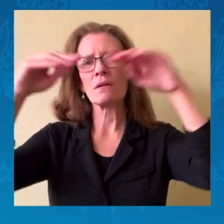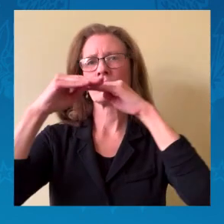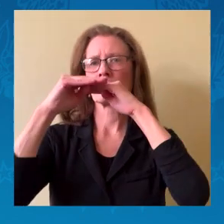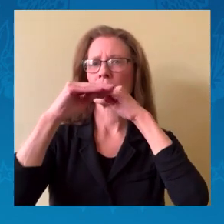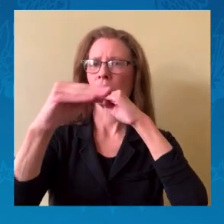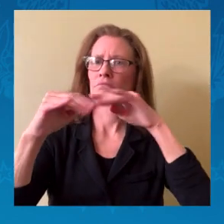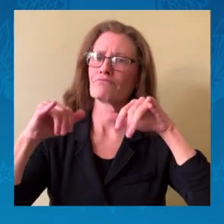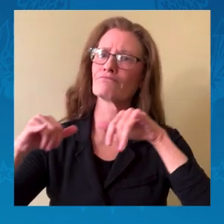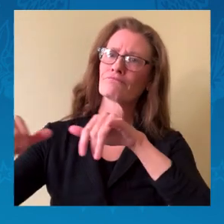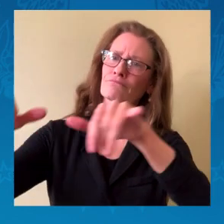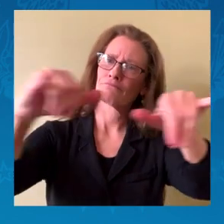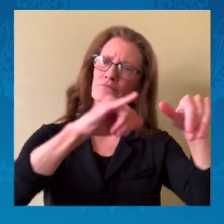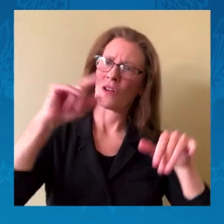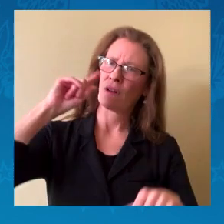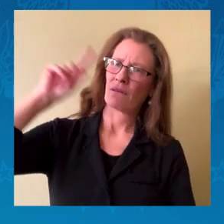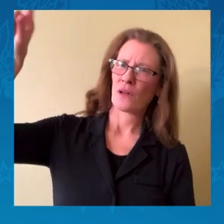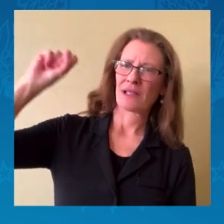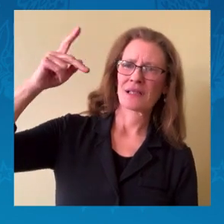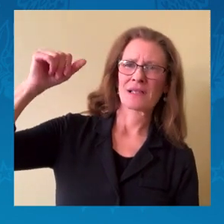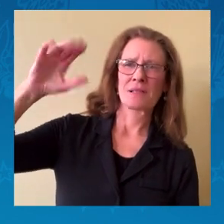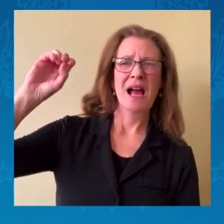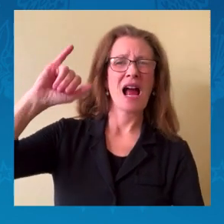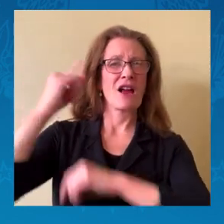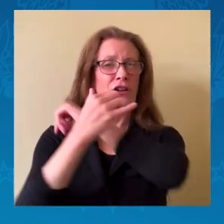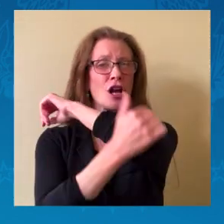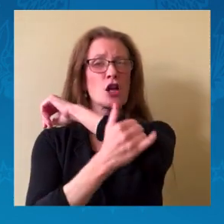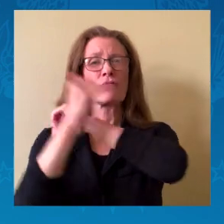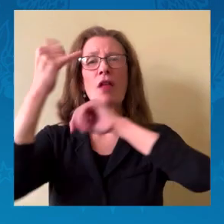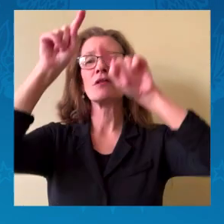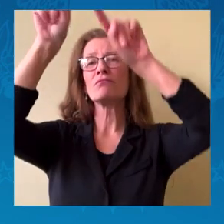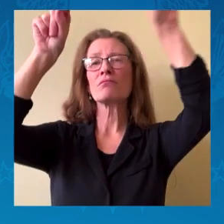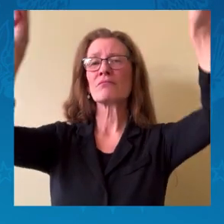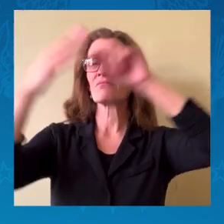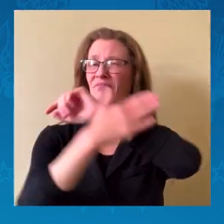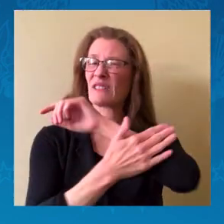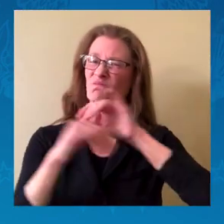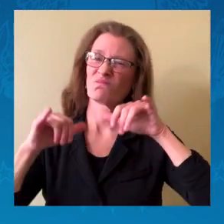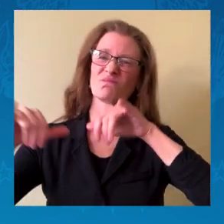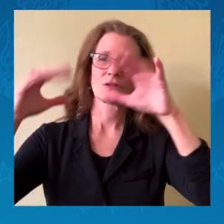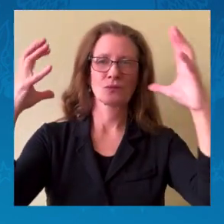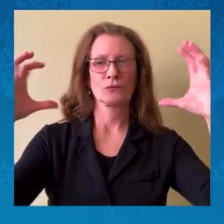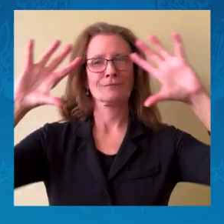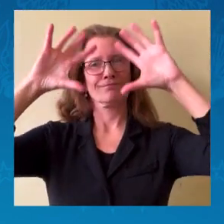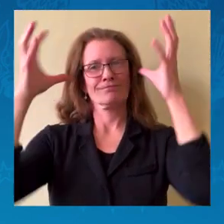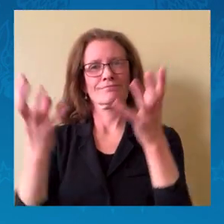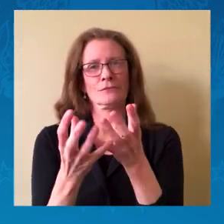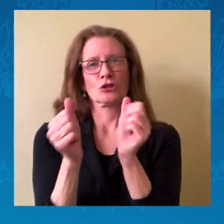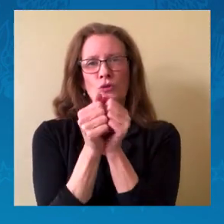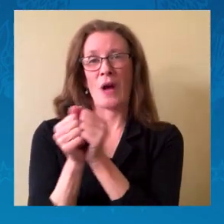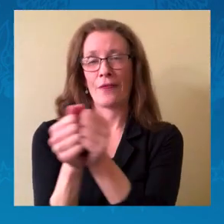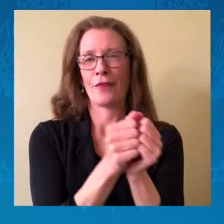Thank you. The Vice President: Thank you. And that actually is a great segue way into the discussion